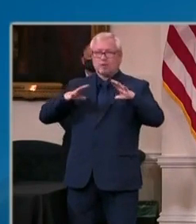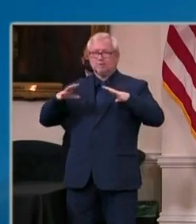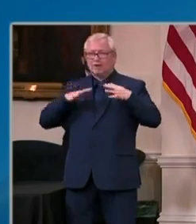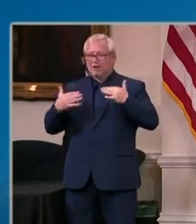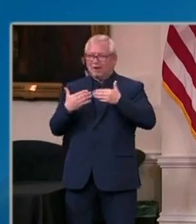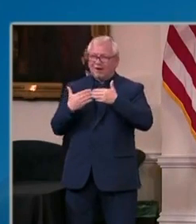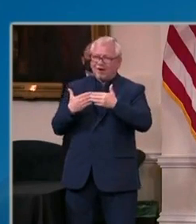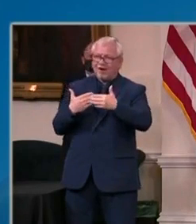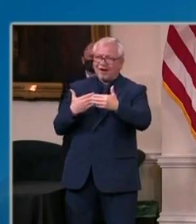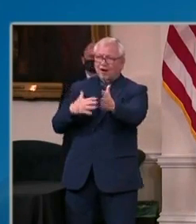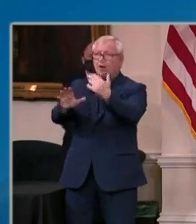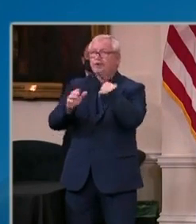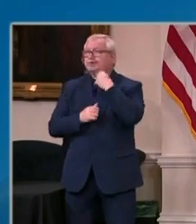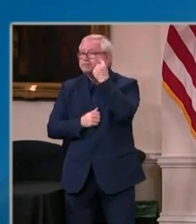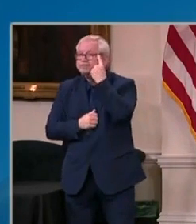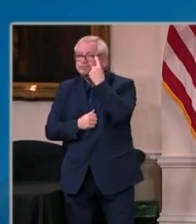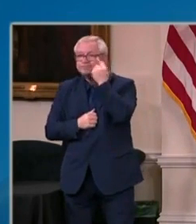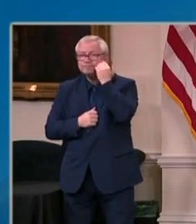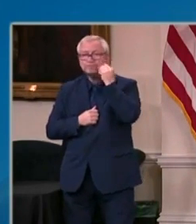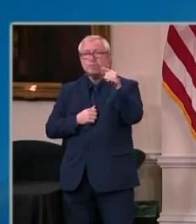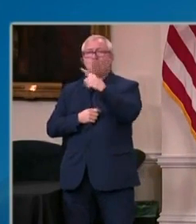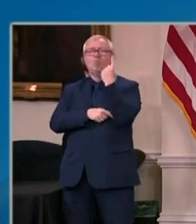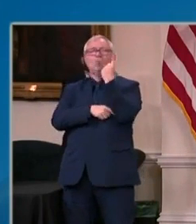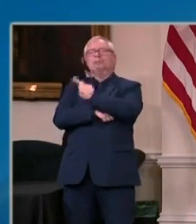SPREAD OF THIS VIRUS DUE TO THANKSGIVING.